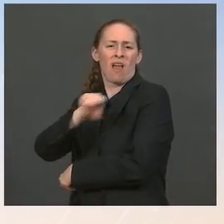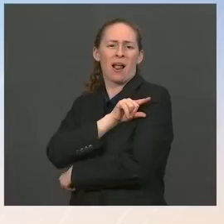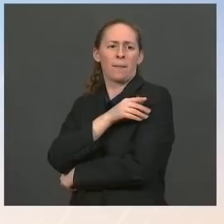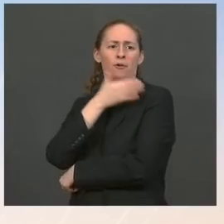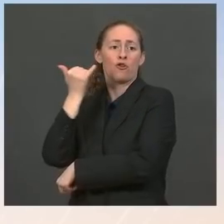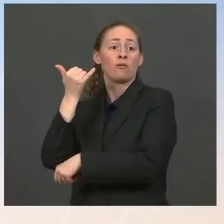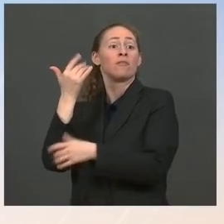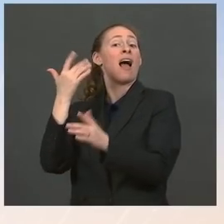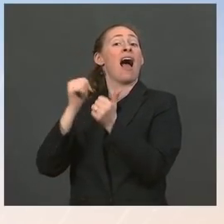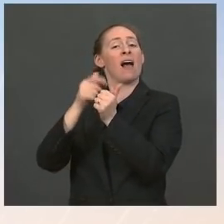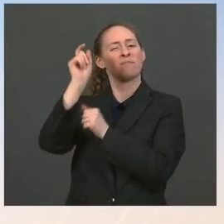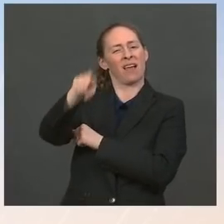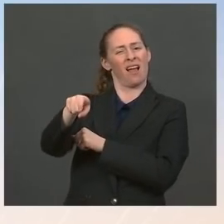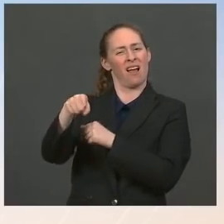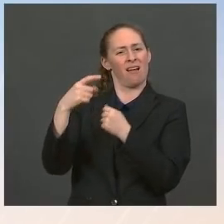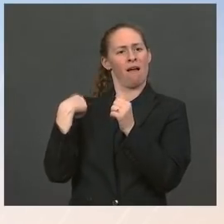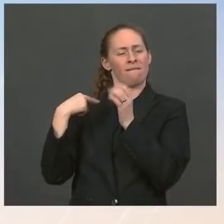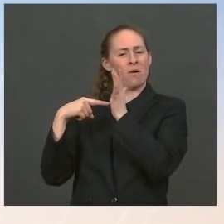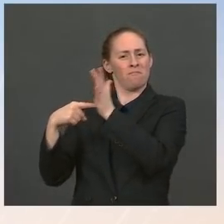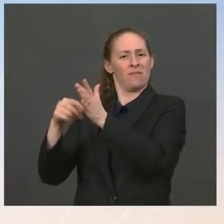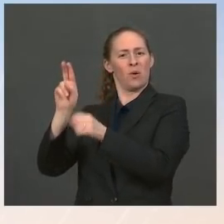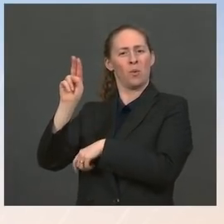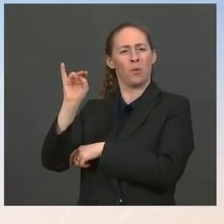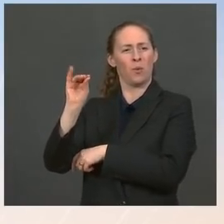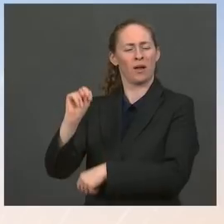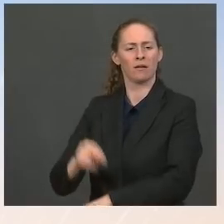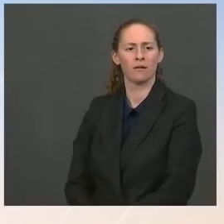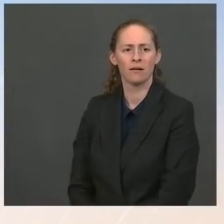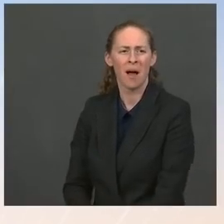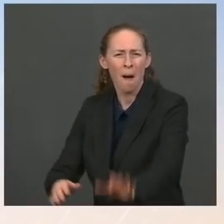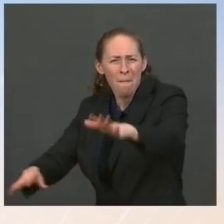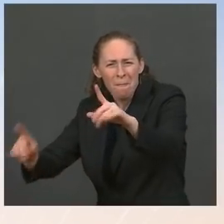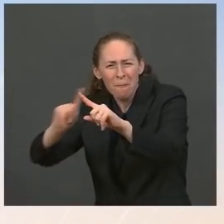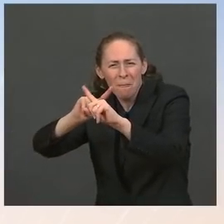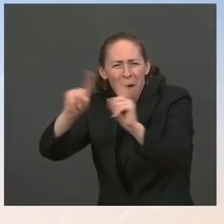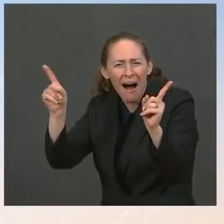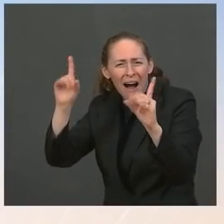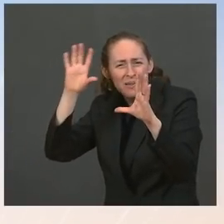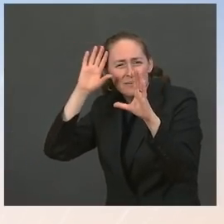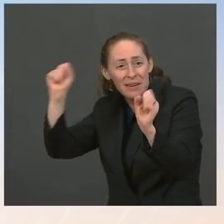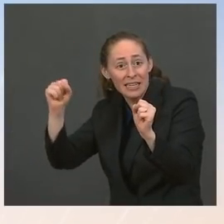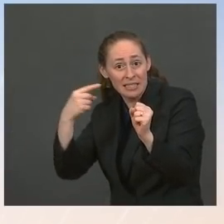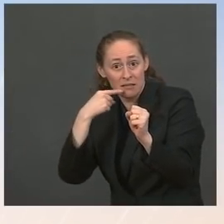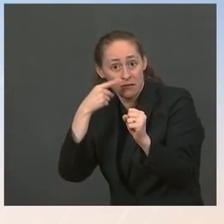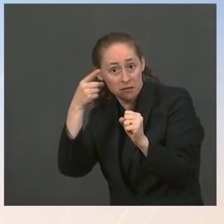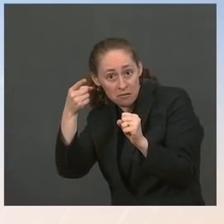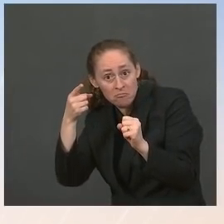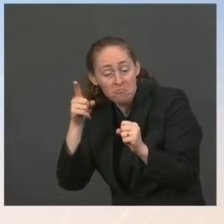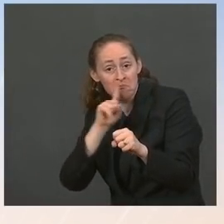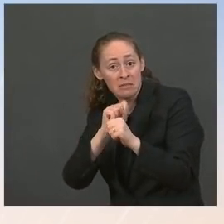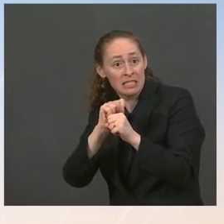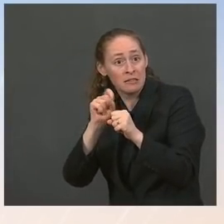silent on the Teamster's specific call for this. Do you endor- -- so you're endorsing these -- the short-haul truckdrivers' ? Secretary Buttigieg: I mean, I don't know